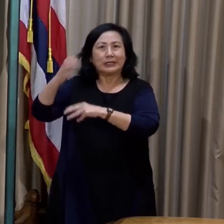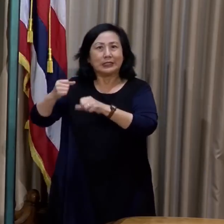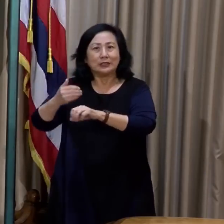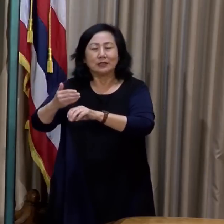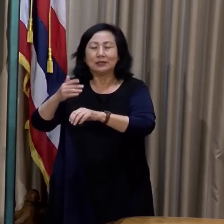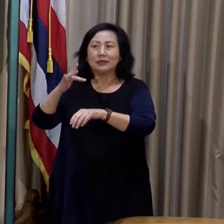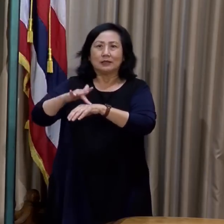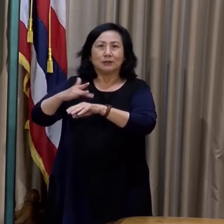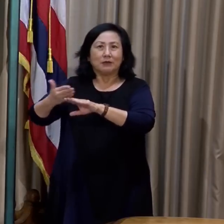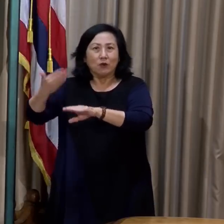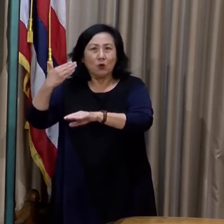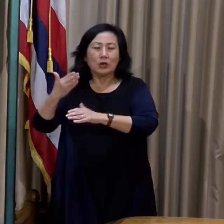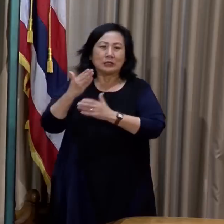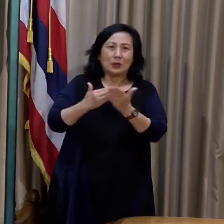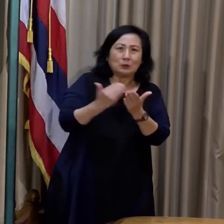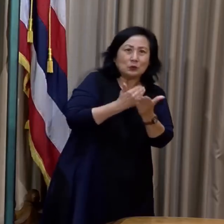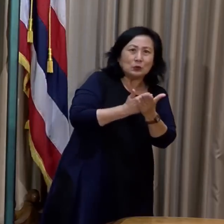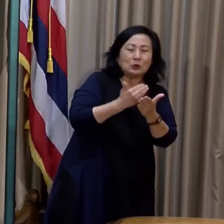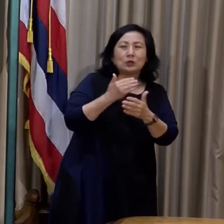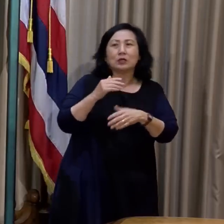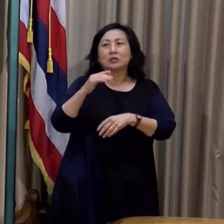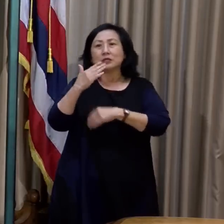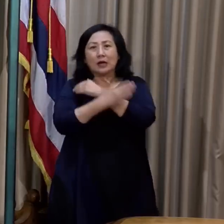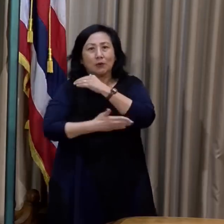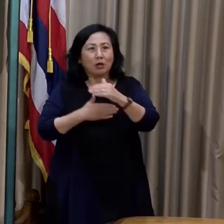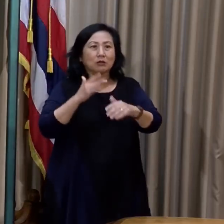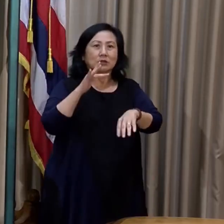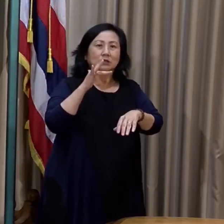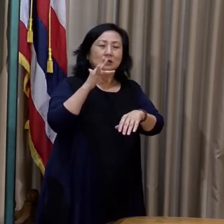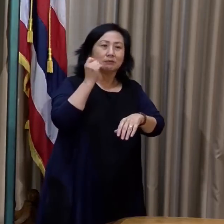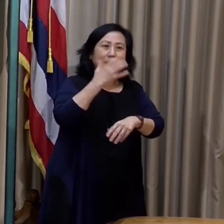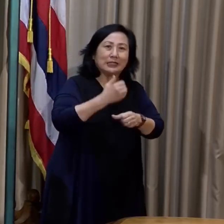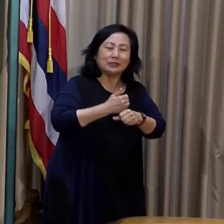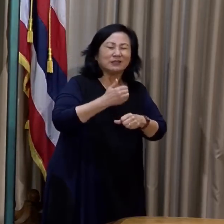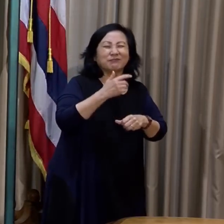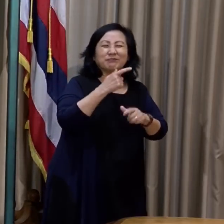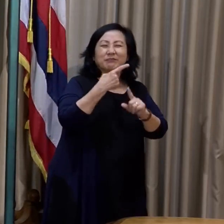WE ARE AT DIFFERENT STAGES. WITHIN THE UNITED STATES, AND MOST IMPORTANTLY, ALL AROUND THE